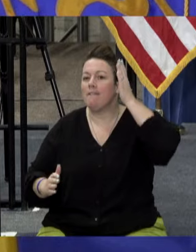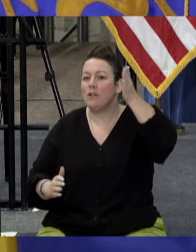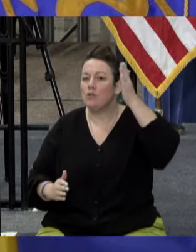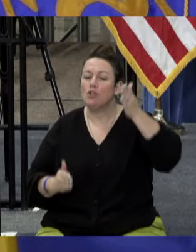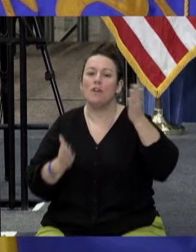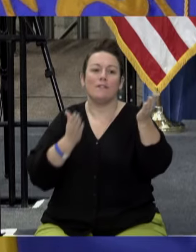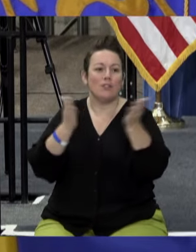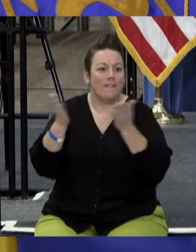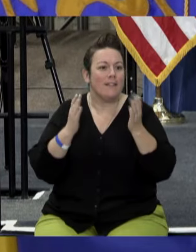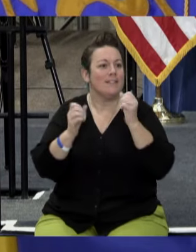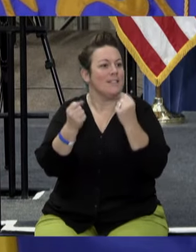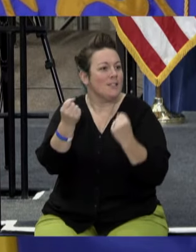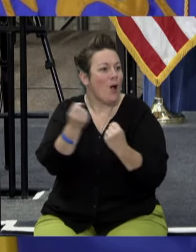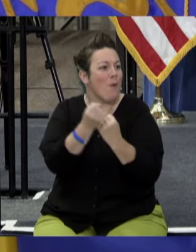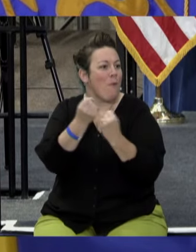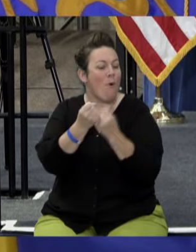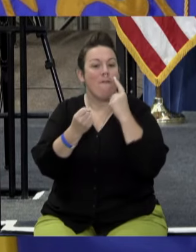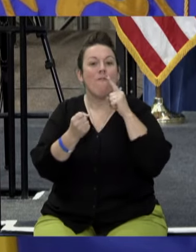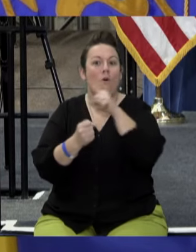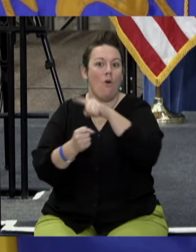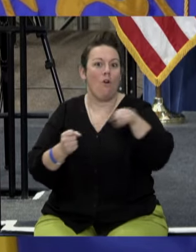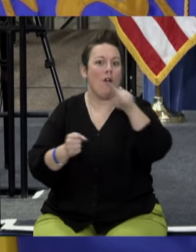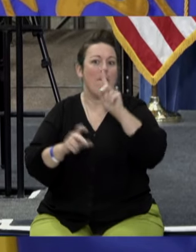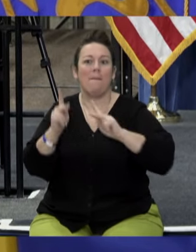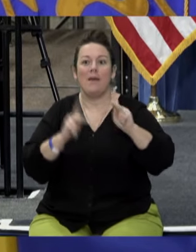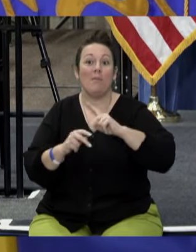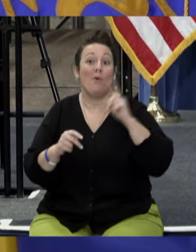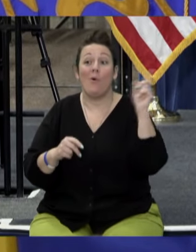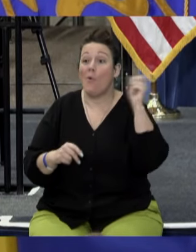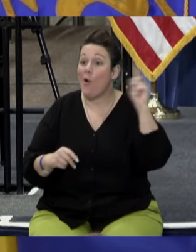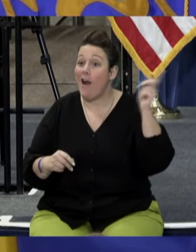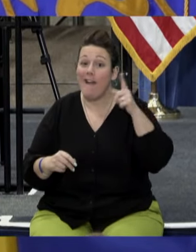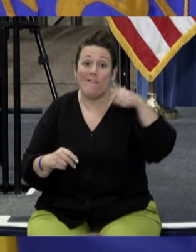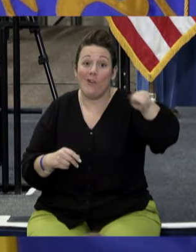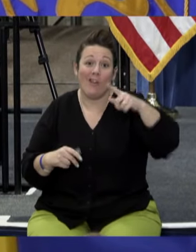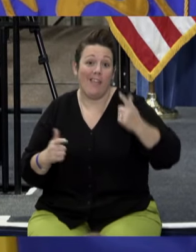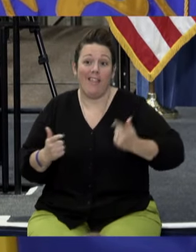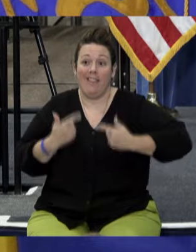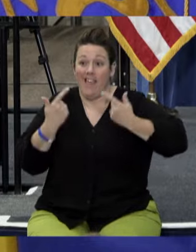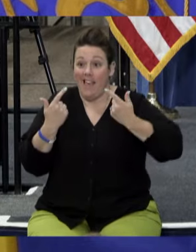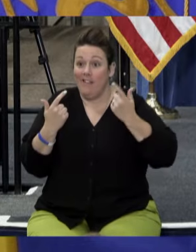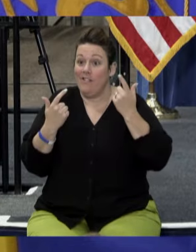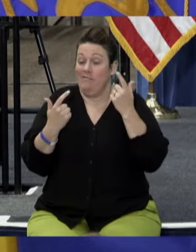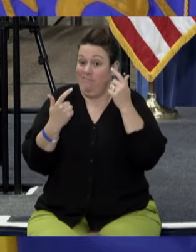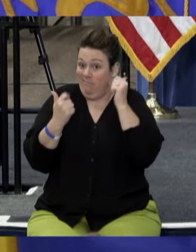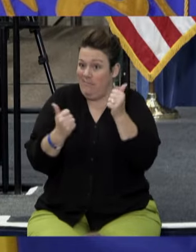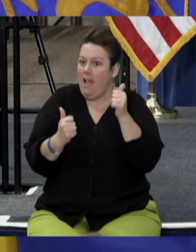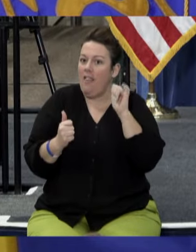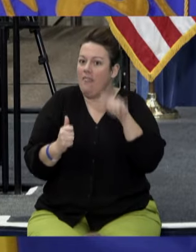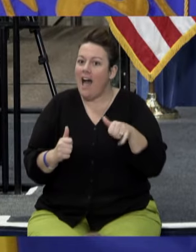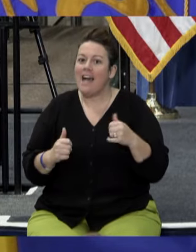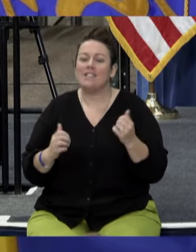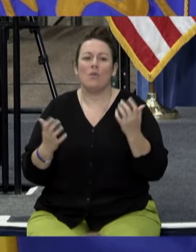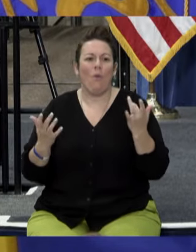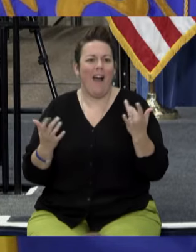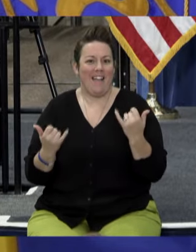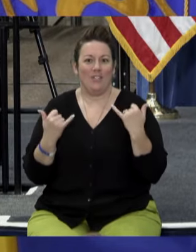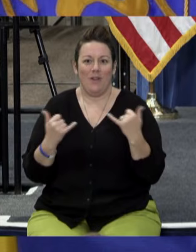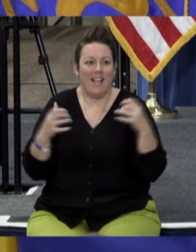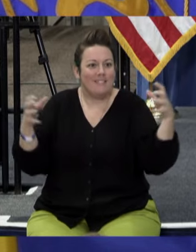supports for people wherever they live. And that's what makes today's convening so timely.